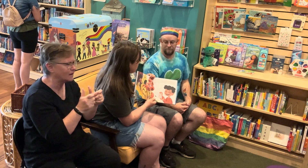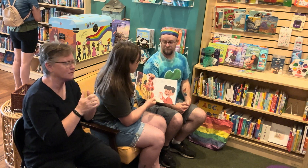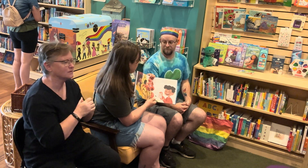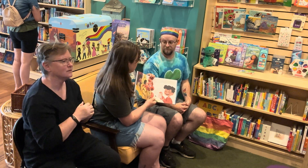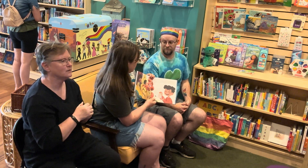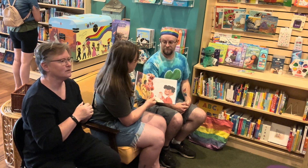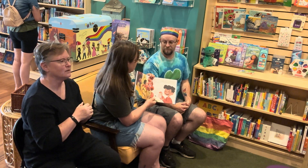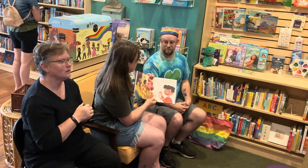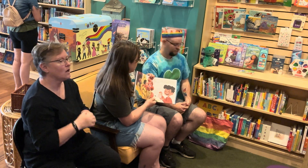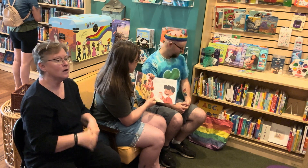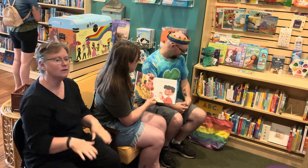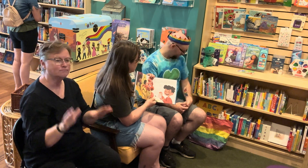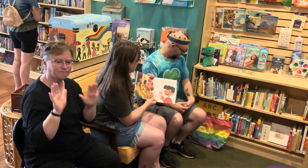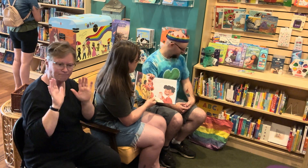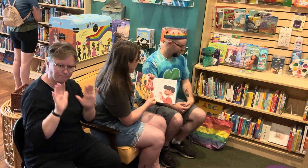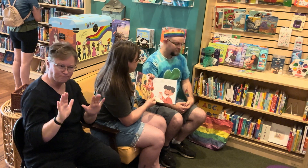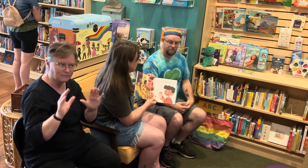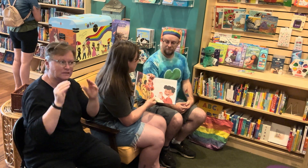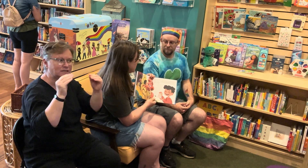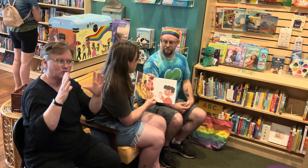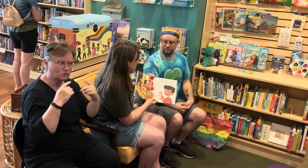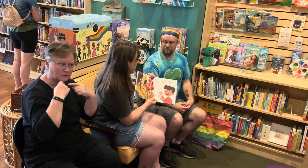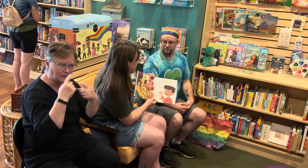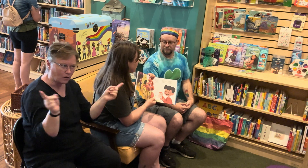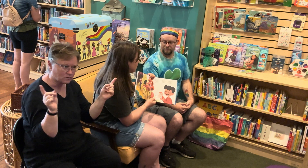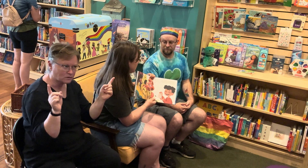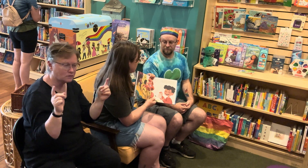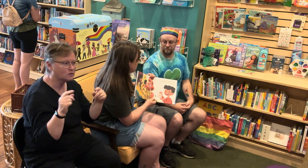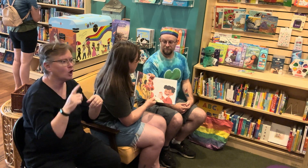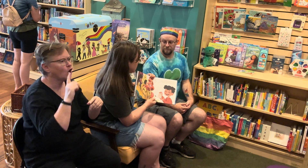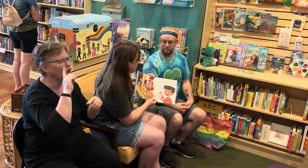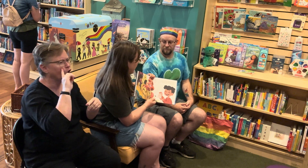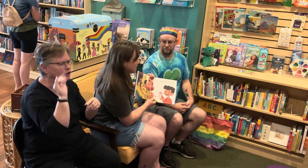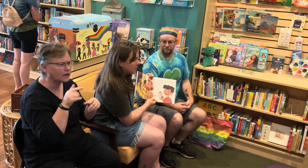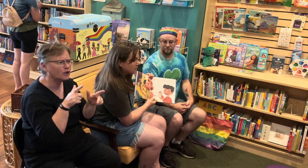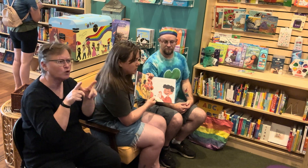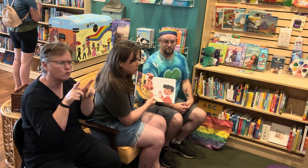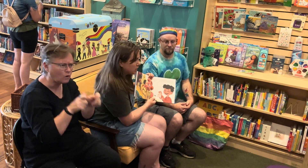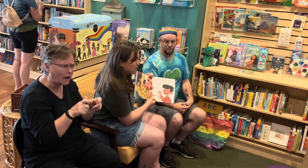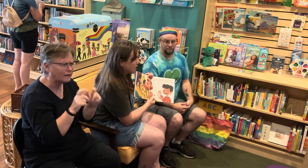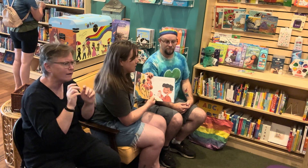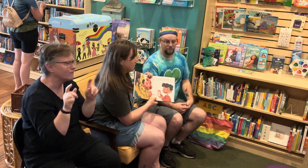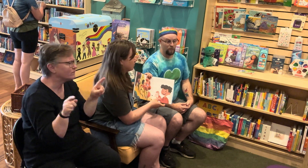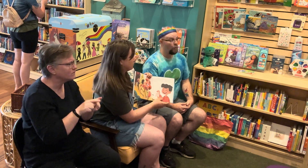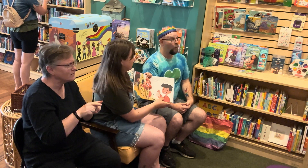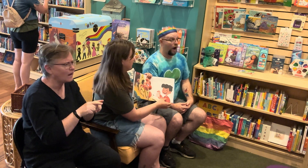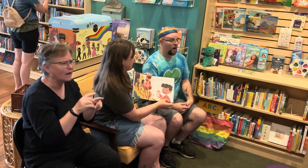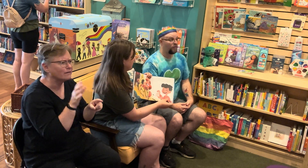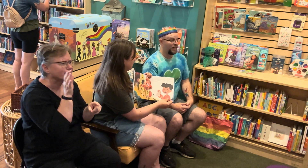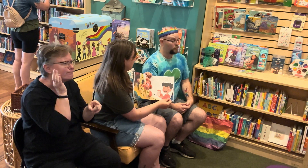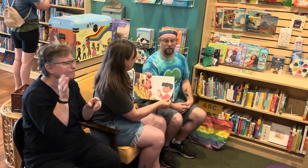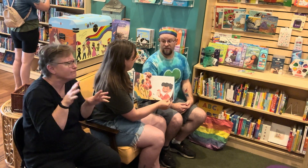"Superb," Miss Anderson announced. "It looks like you run as fast as a cheetah!" AARON: That's really